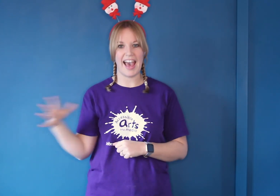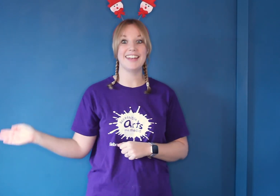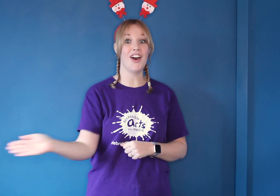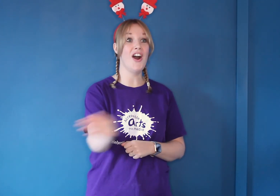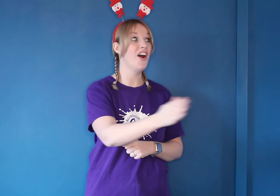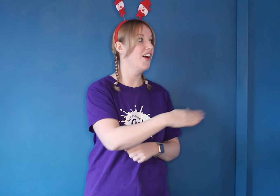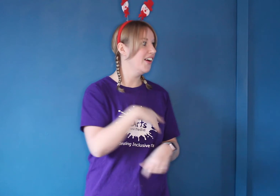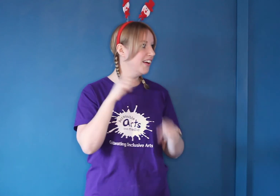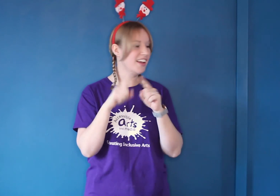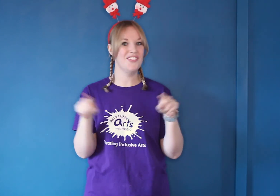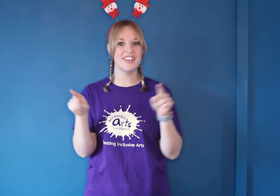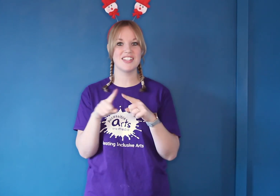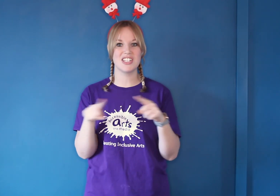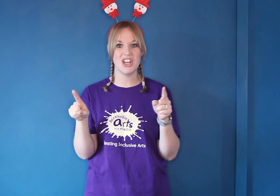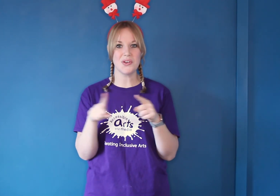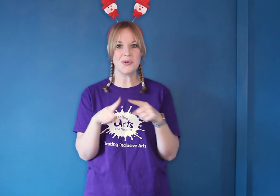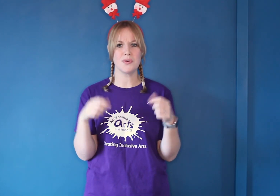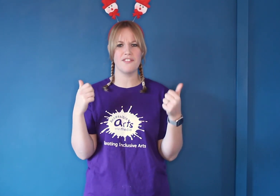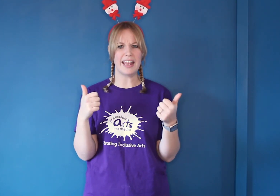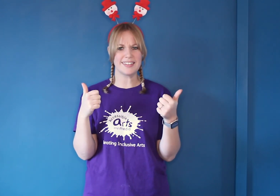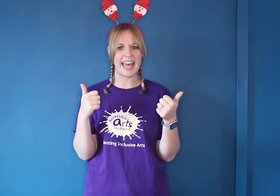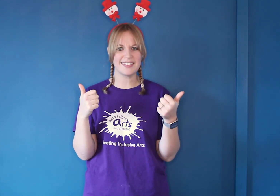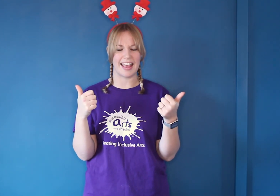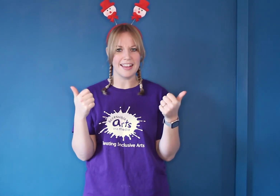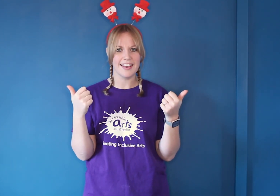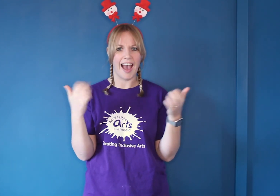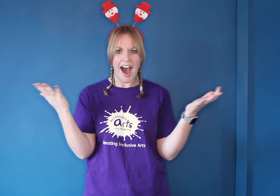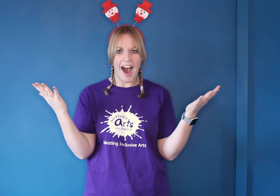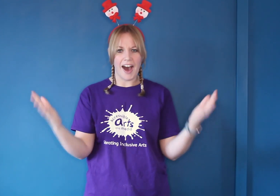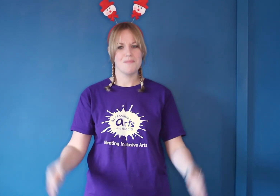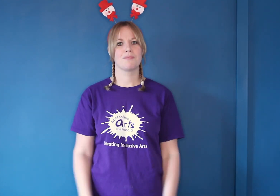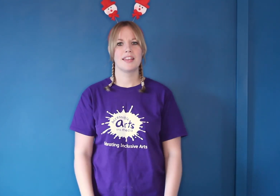and all of the tune. Fantastic!